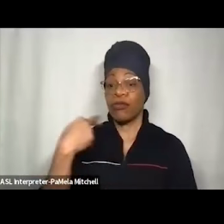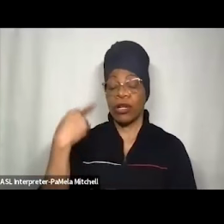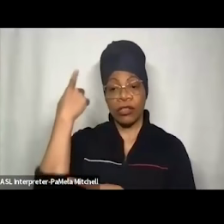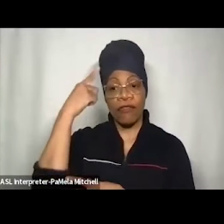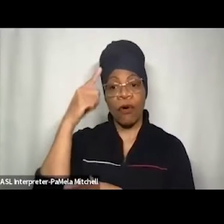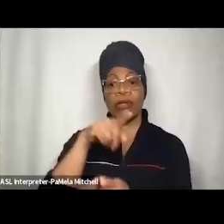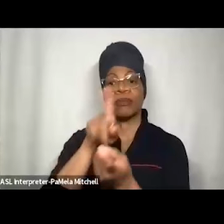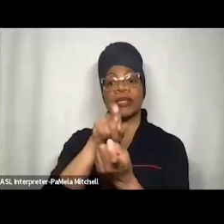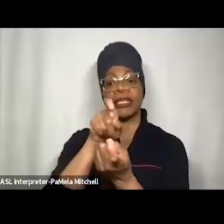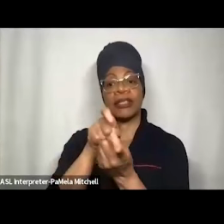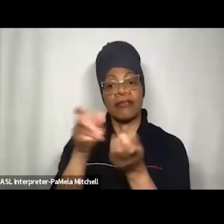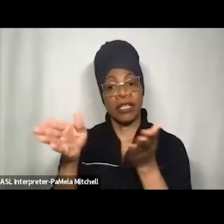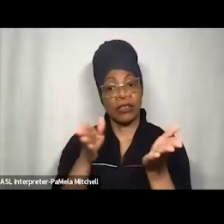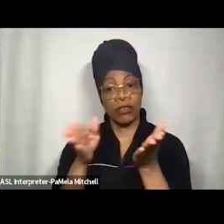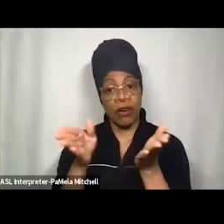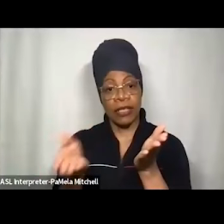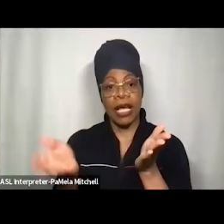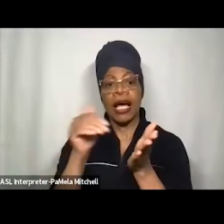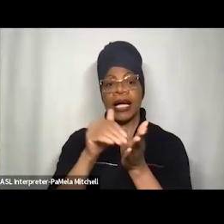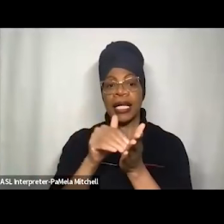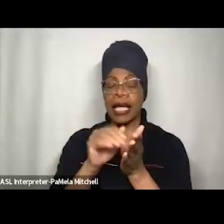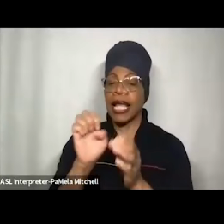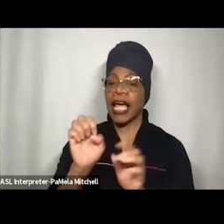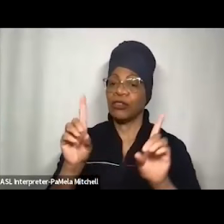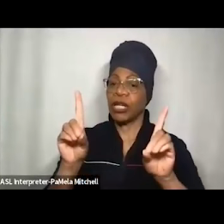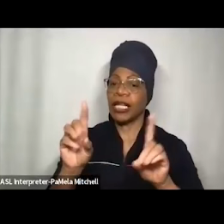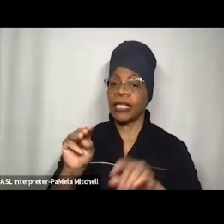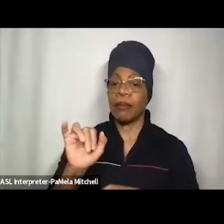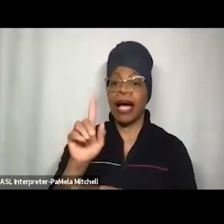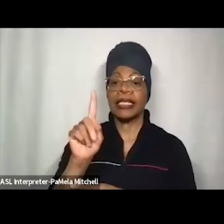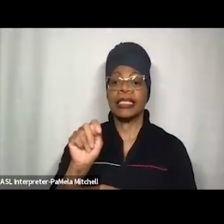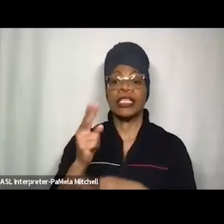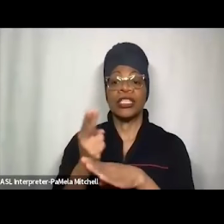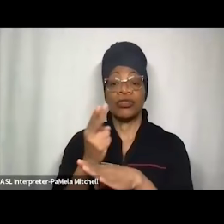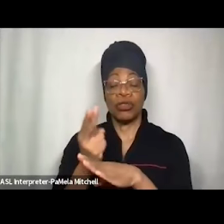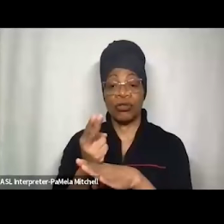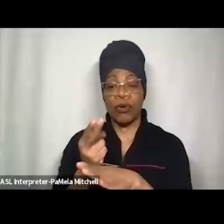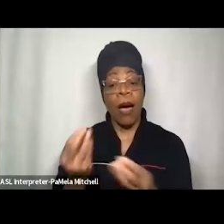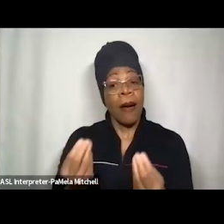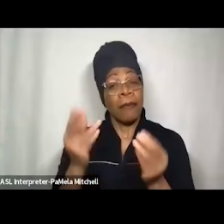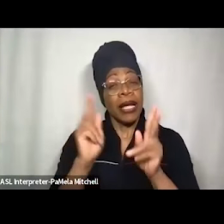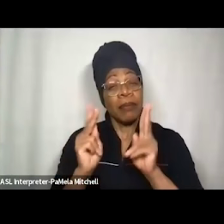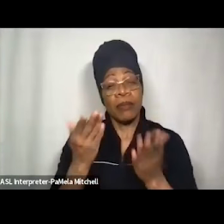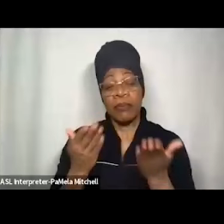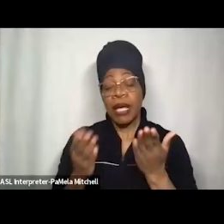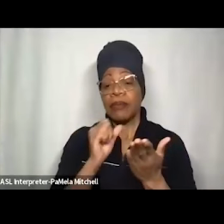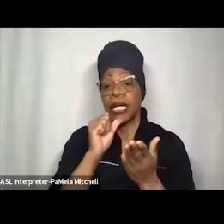Again, education about MAT is really useful. A lot of people may not have been exposed to MAT in prisons.